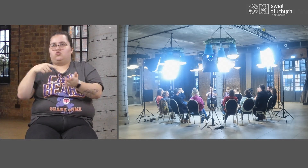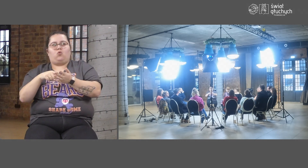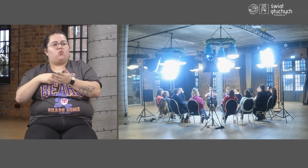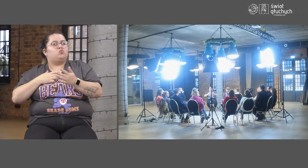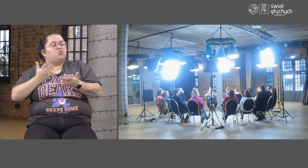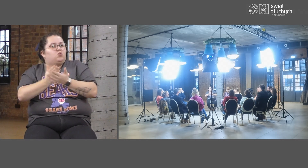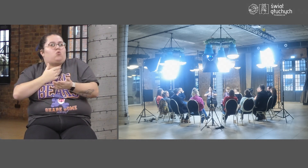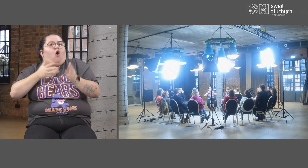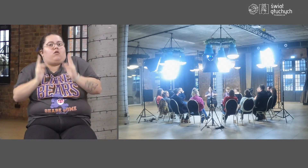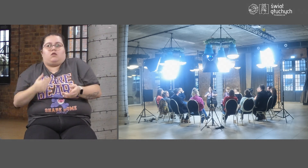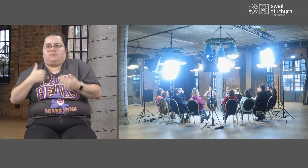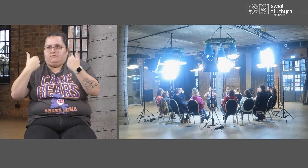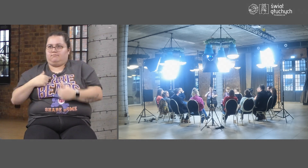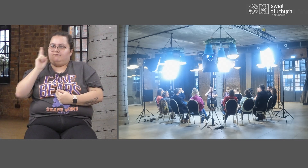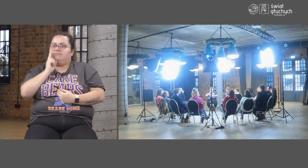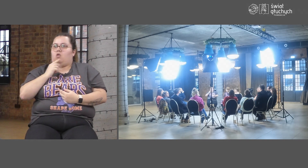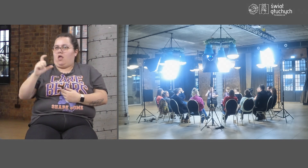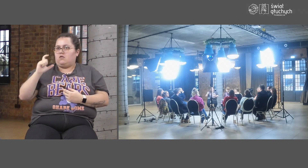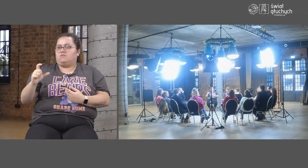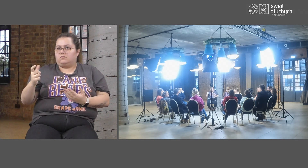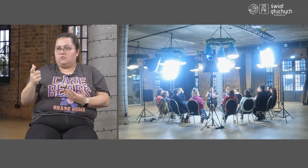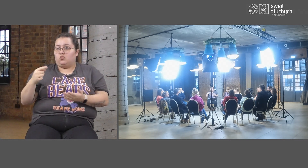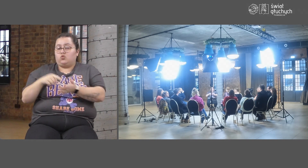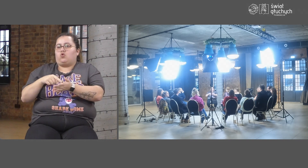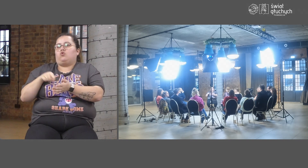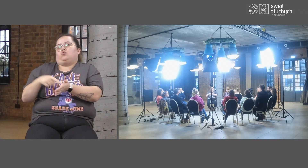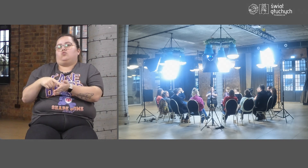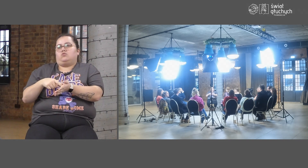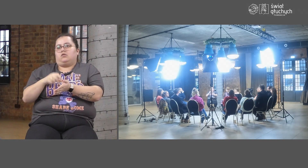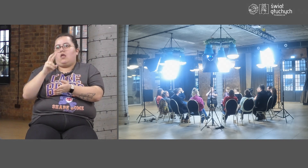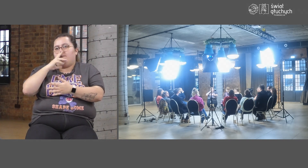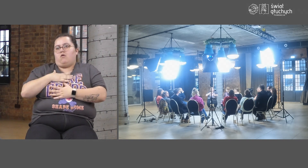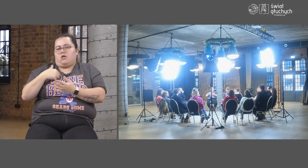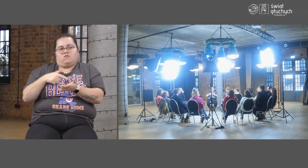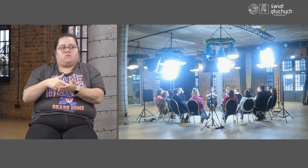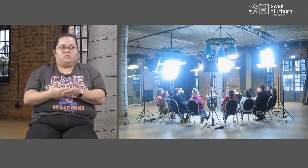And that’s exactly why I identify with Deaf people with a capital "D."